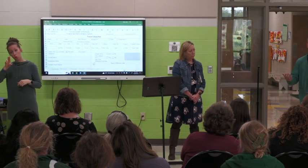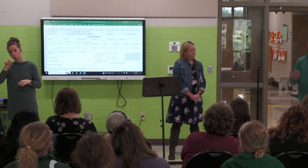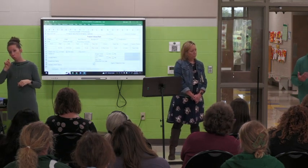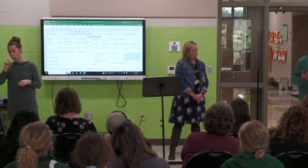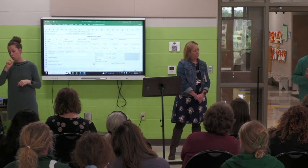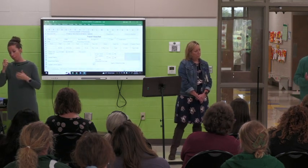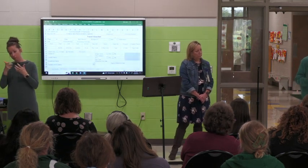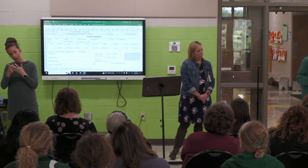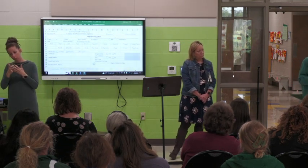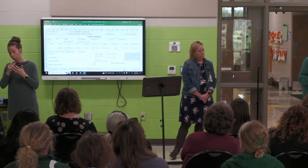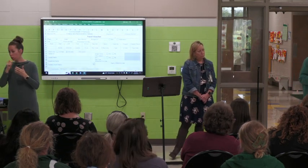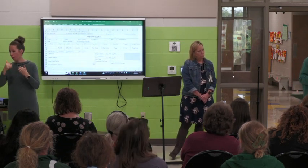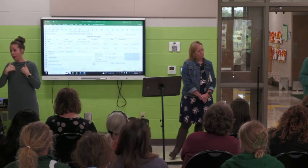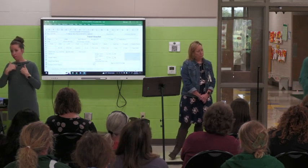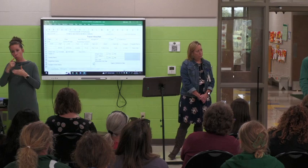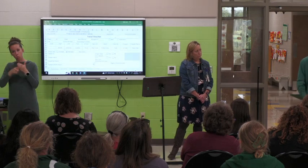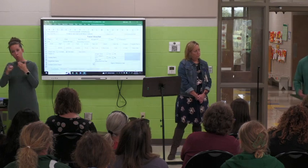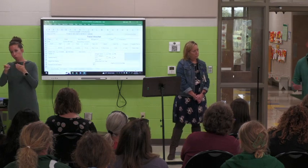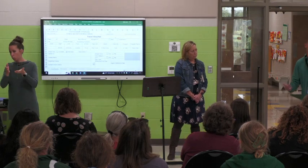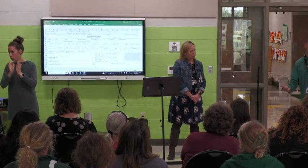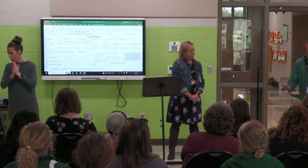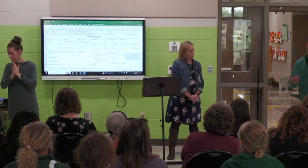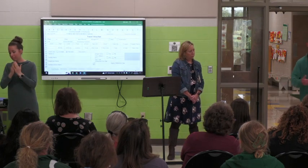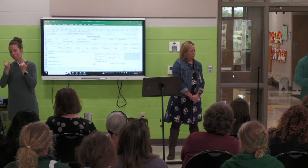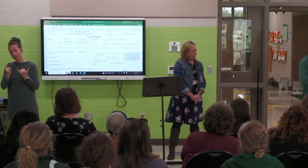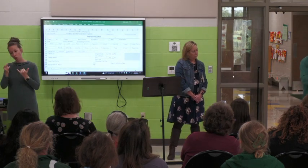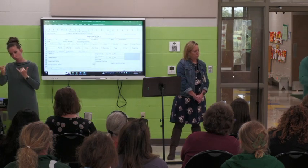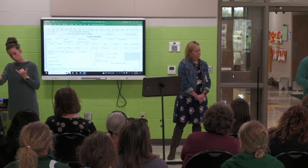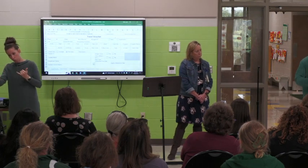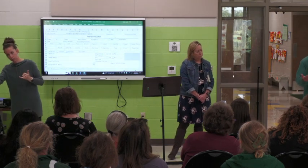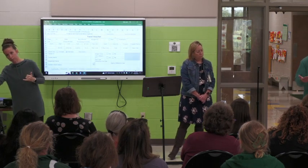they don't have the items that you requested for I need you to now to contact the vendor so we went